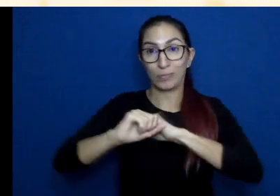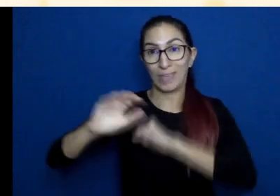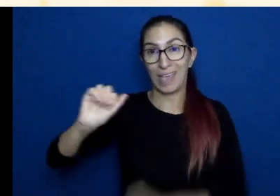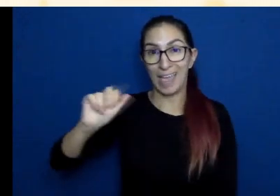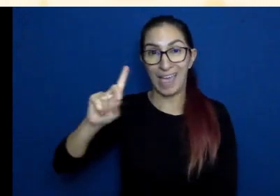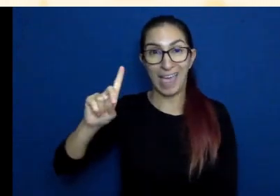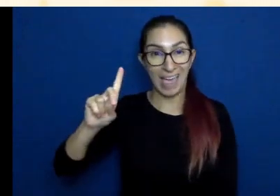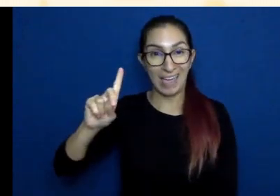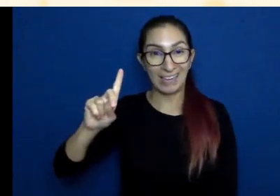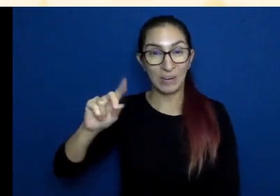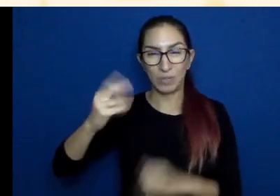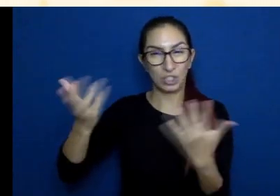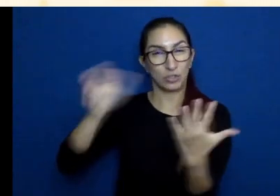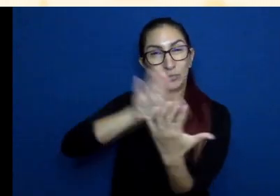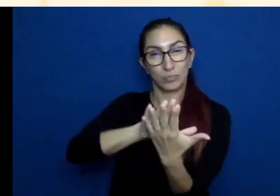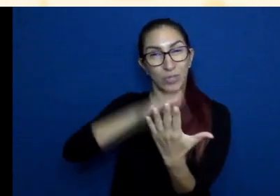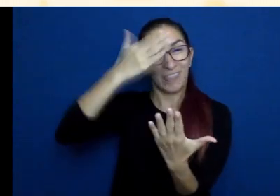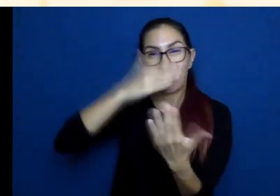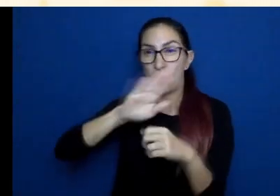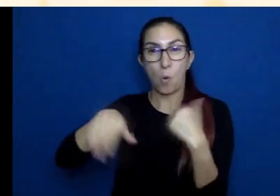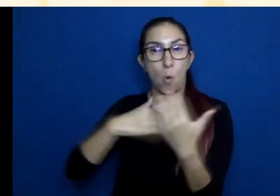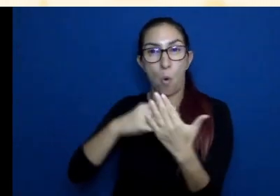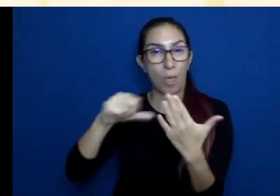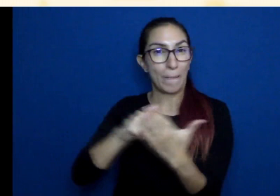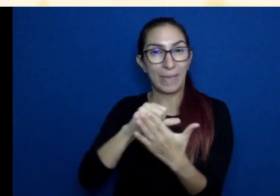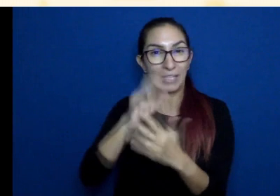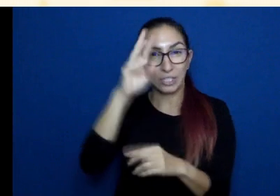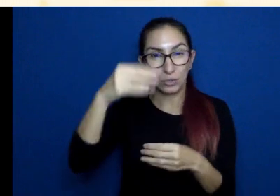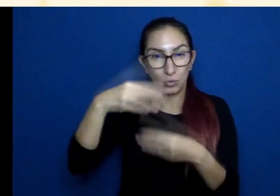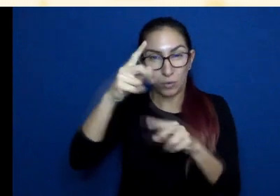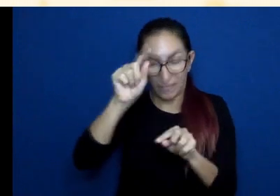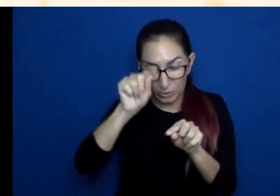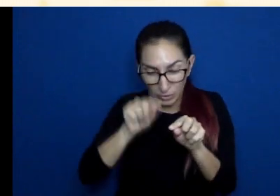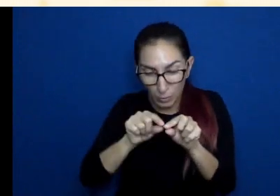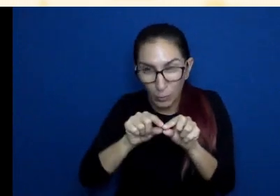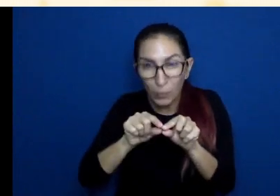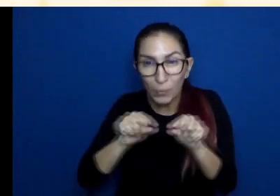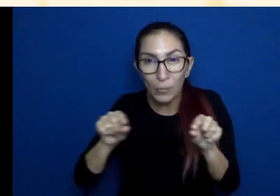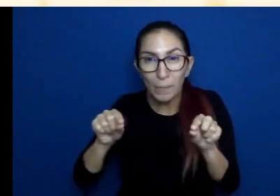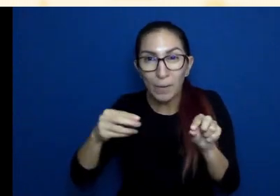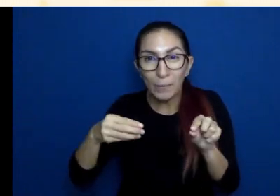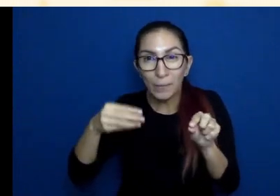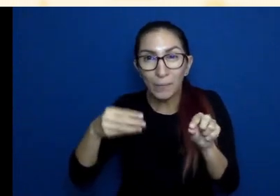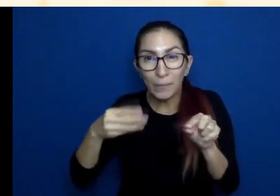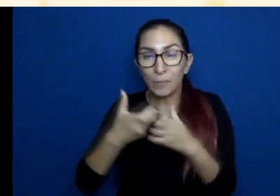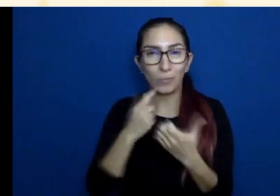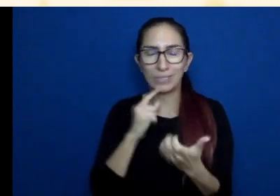And the only way to actually get rid of this ad, which overlays the entire page, is to somehow scroll that very small area